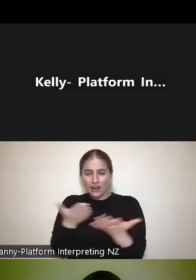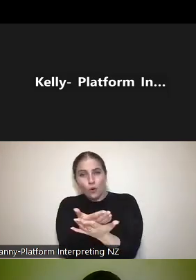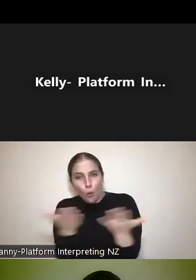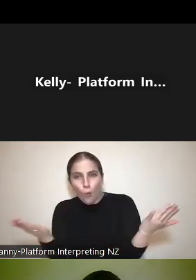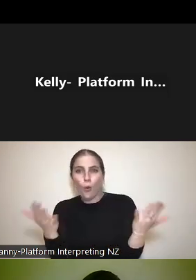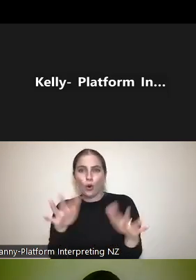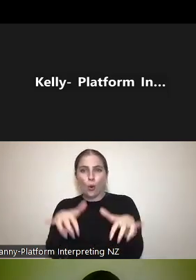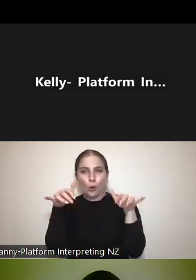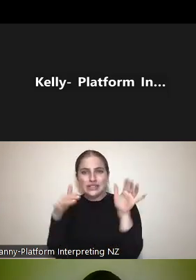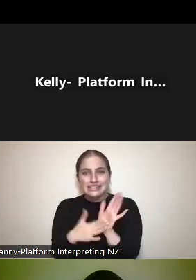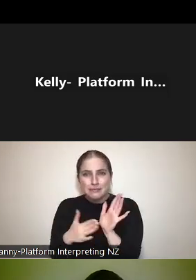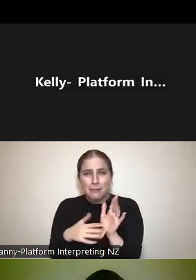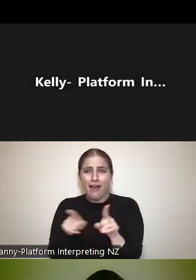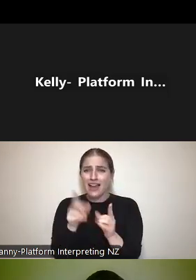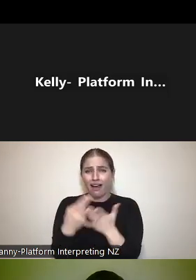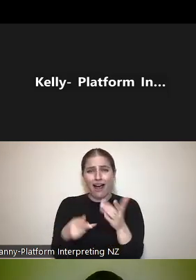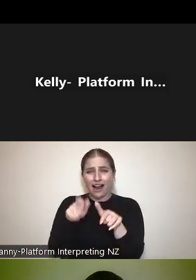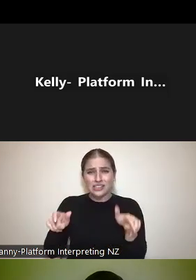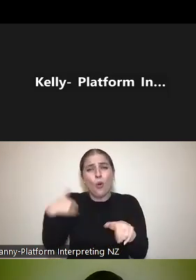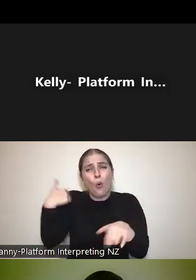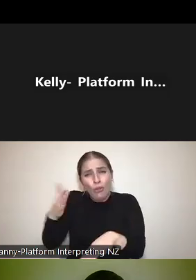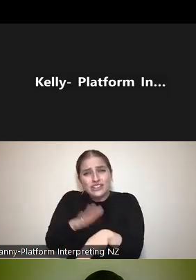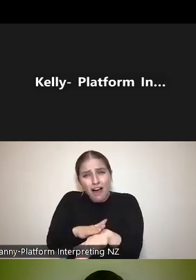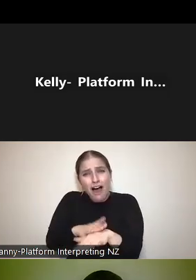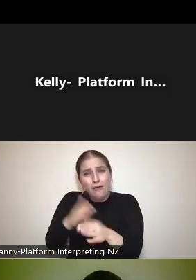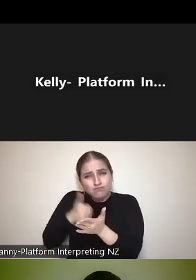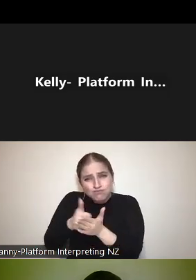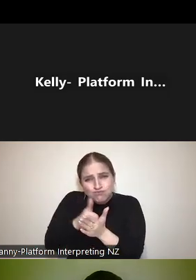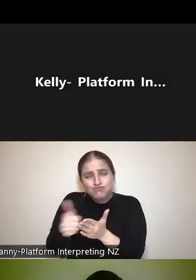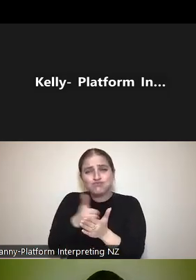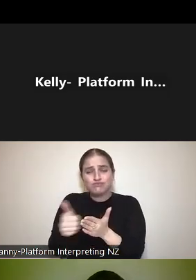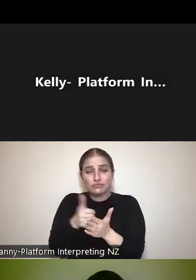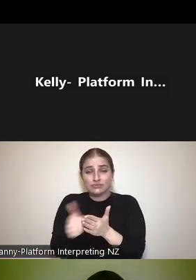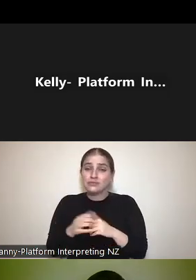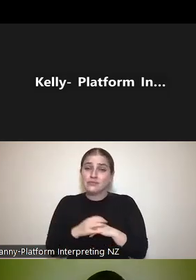all the time. And a lot of the things that you're doing already to provide that care